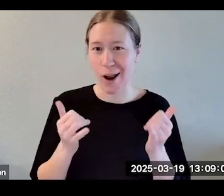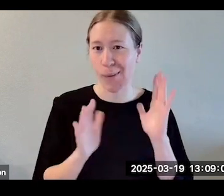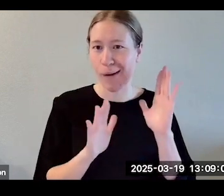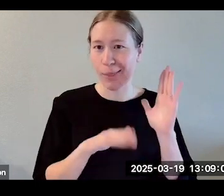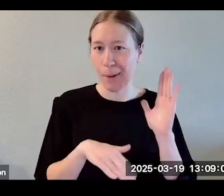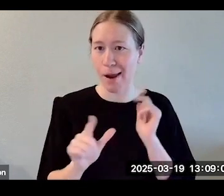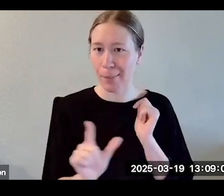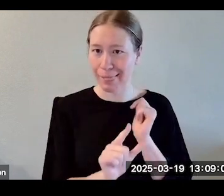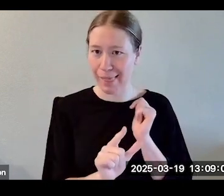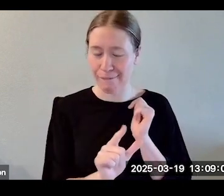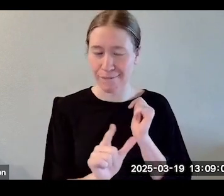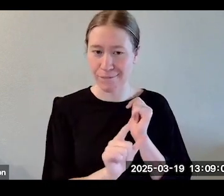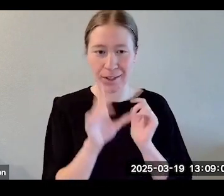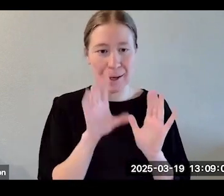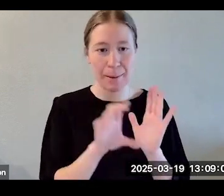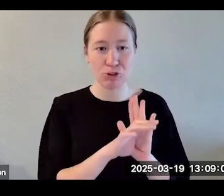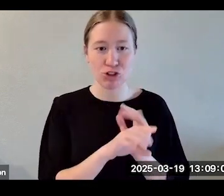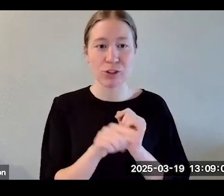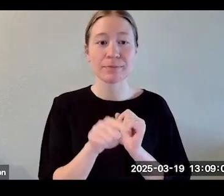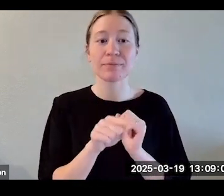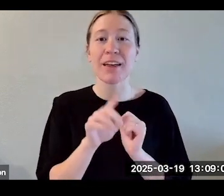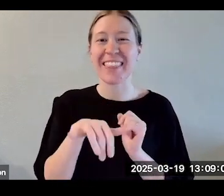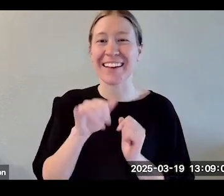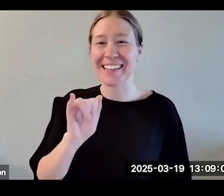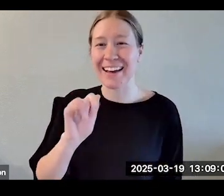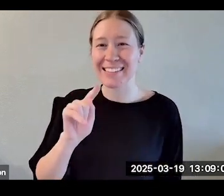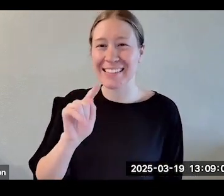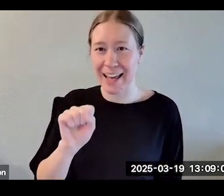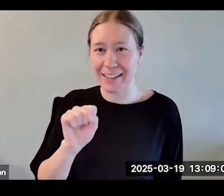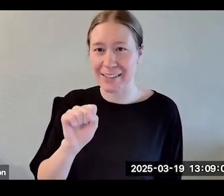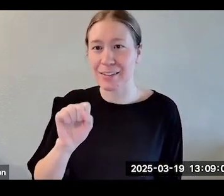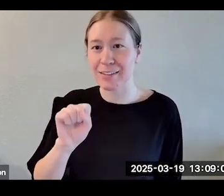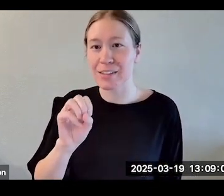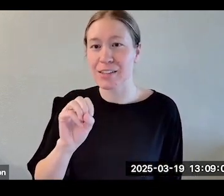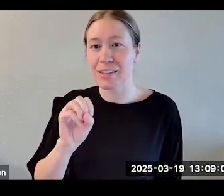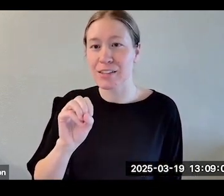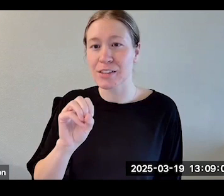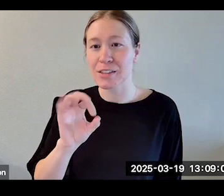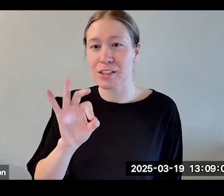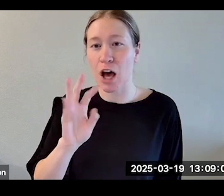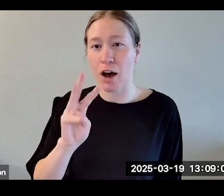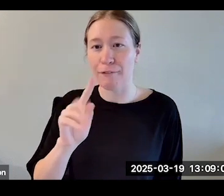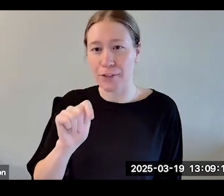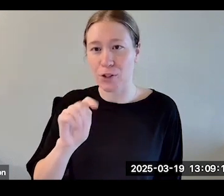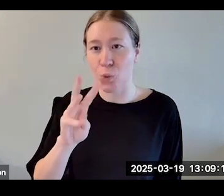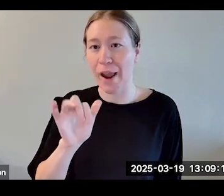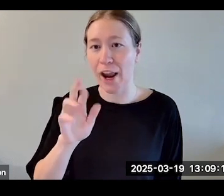of the University of Michigan ITS Software Center. And in the search box,